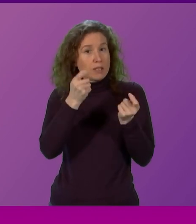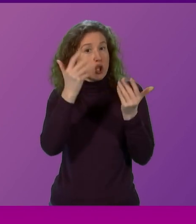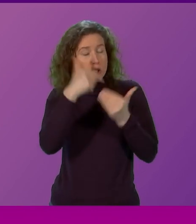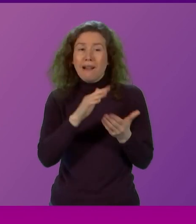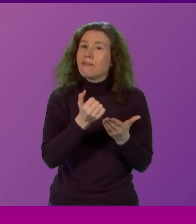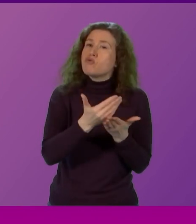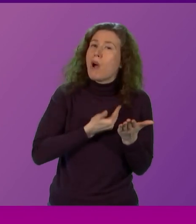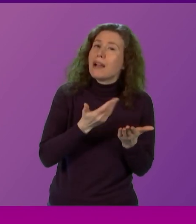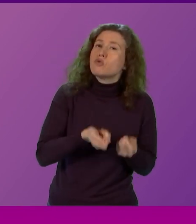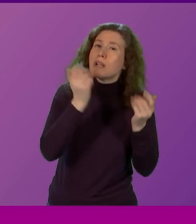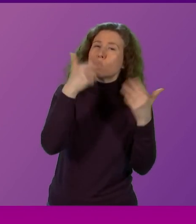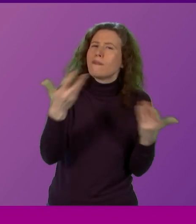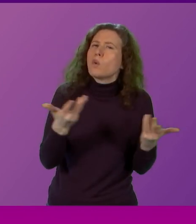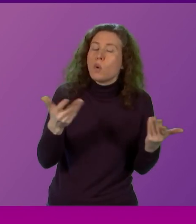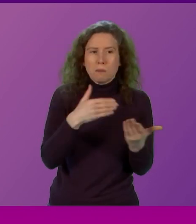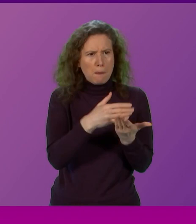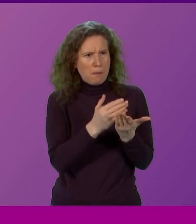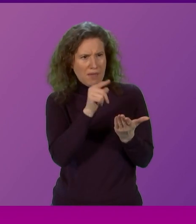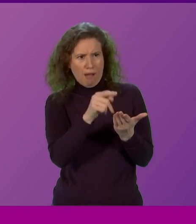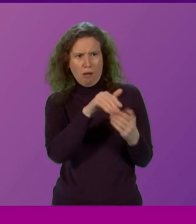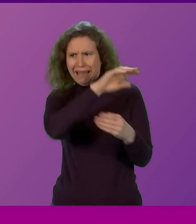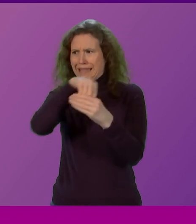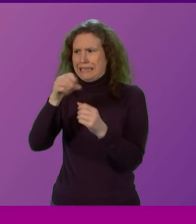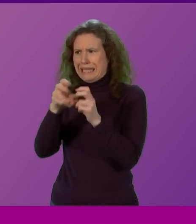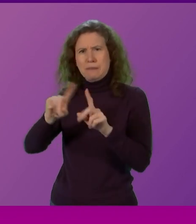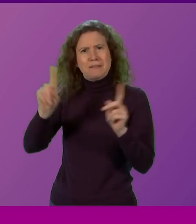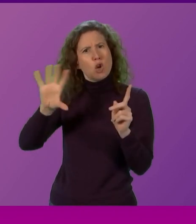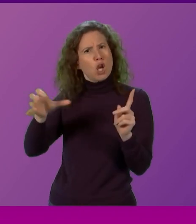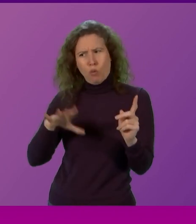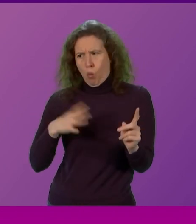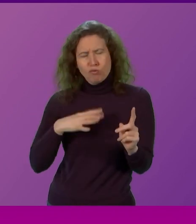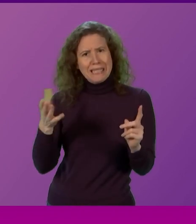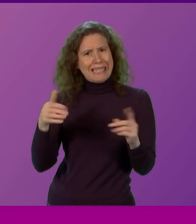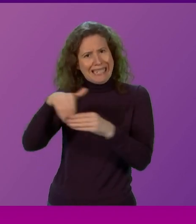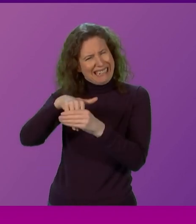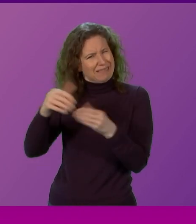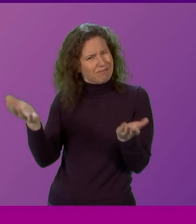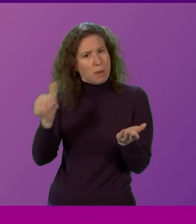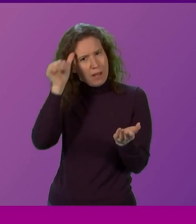right to do here in Scotland—are part of the schemes in other countries around the world.